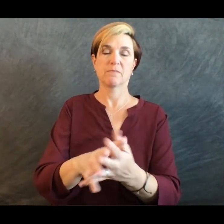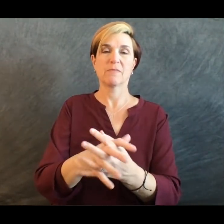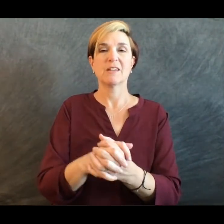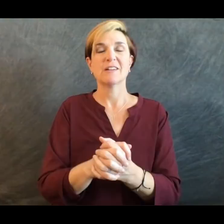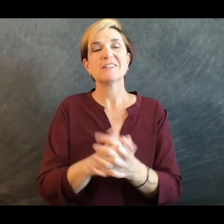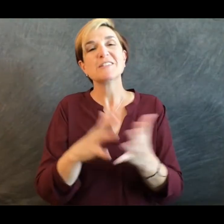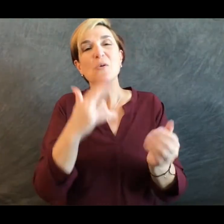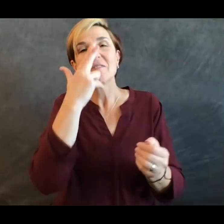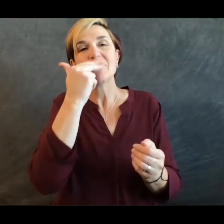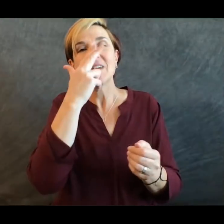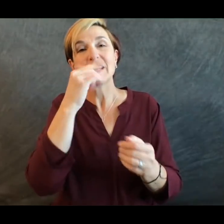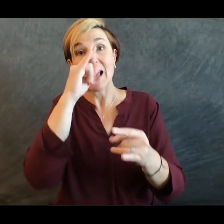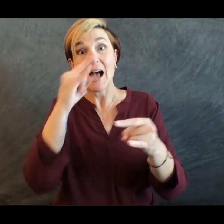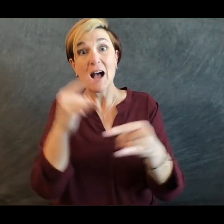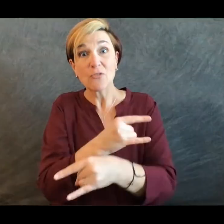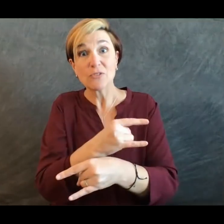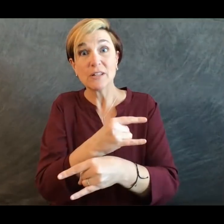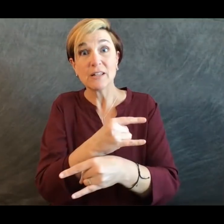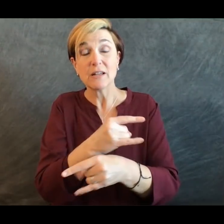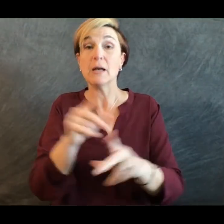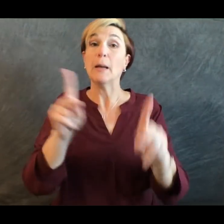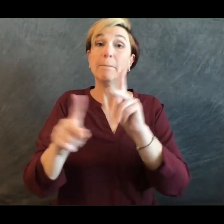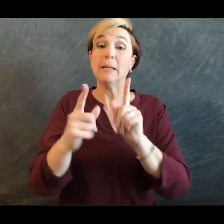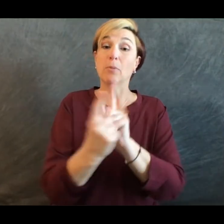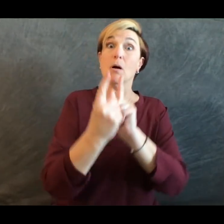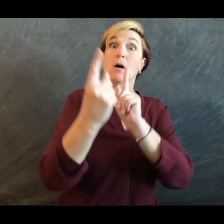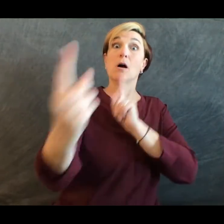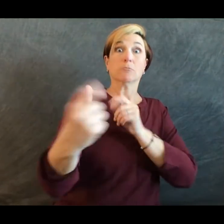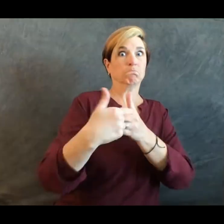encouraging to all of us and it should be encouraging to the healthcare